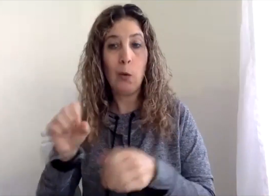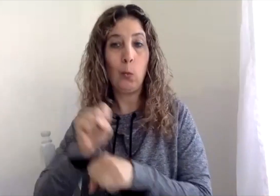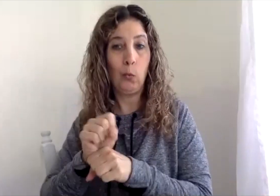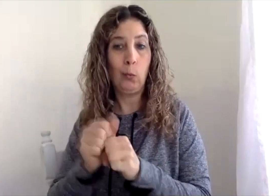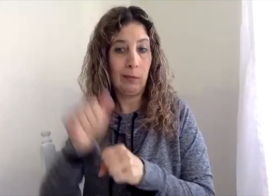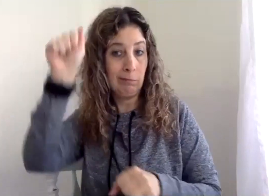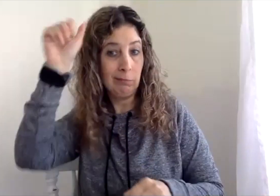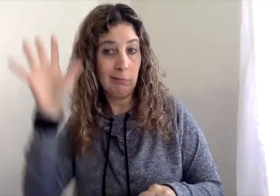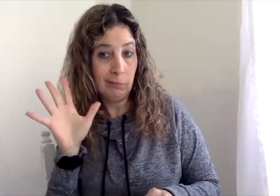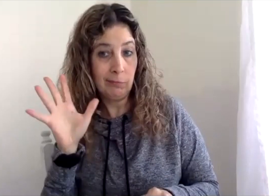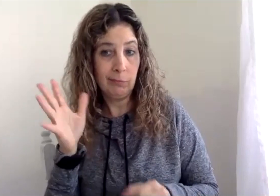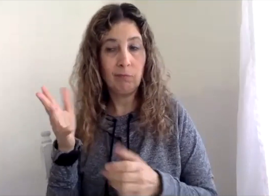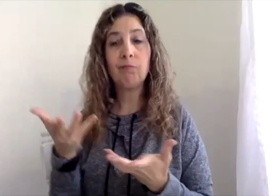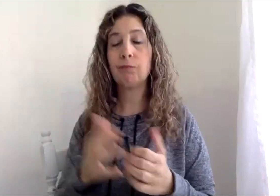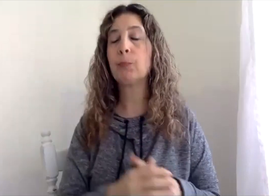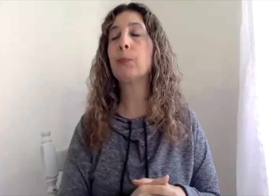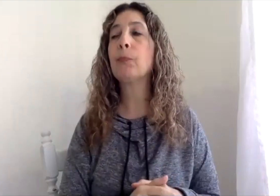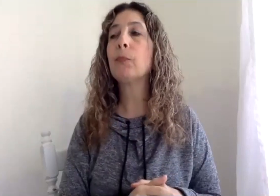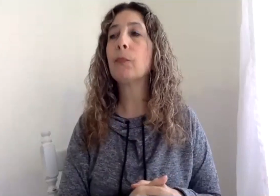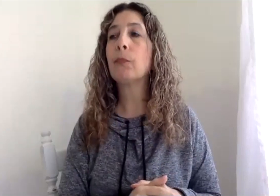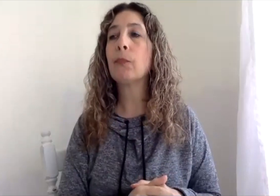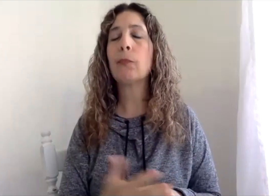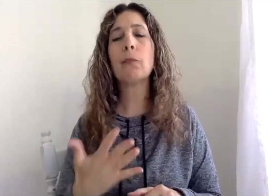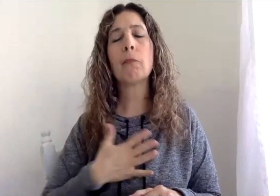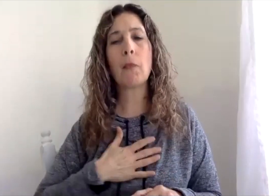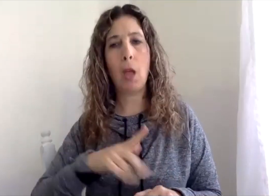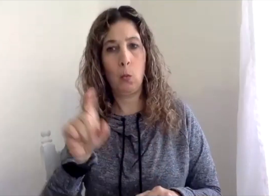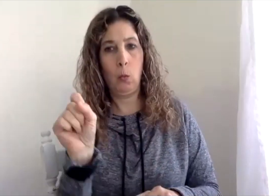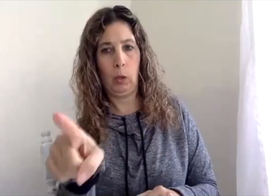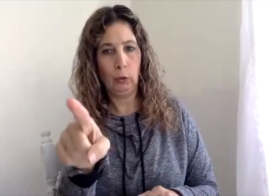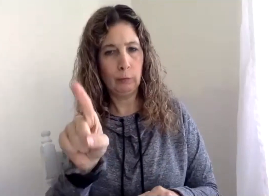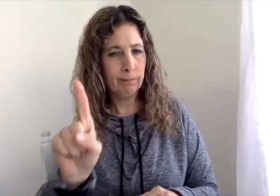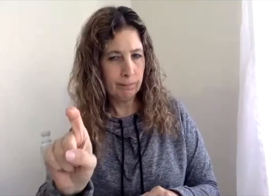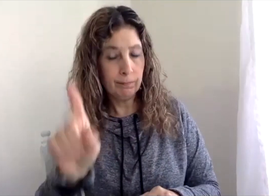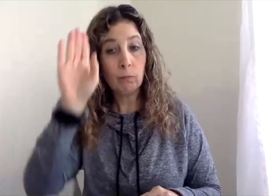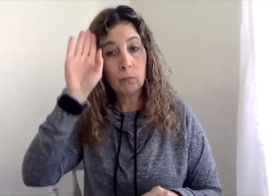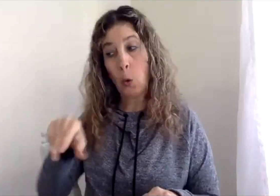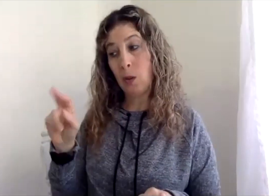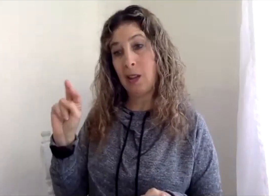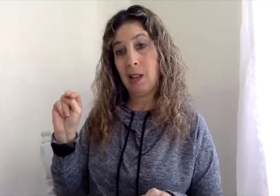Both were Gallaudet graduates/students and they work with Dr. Mason so here's a question.